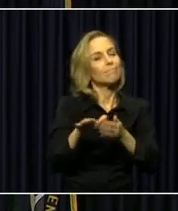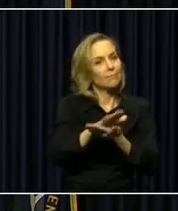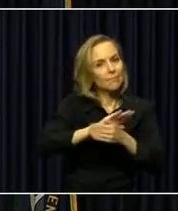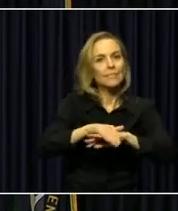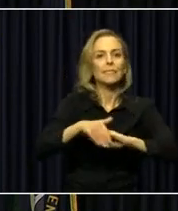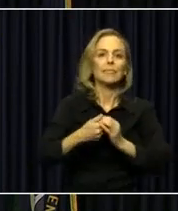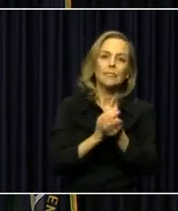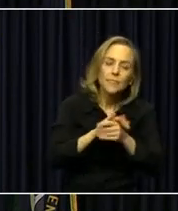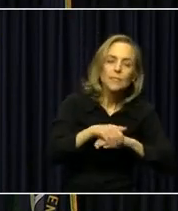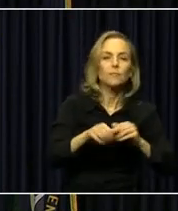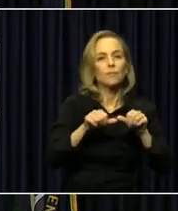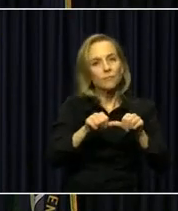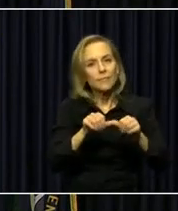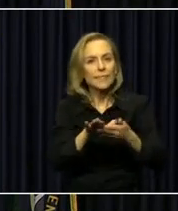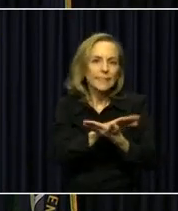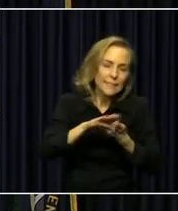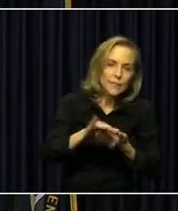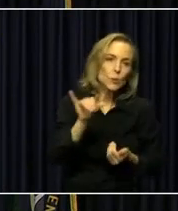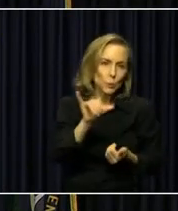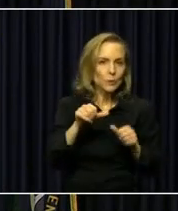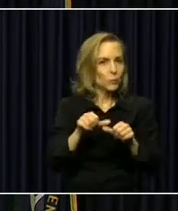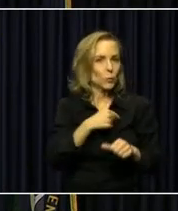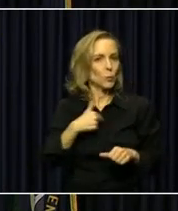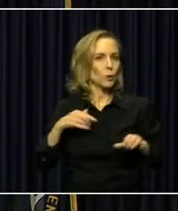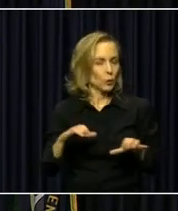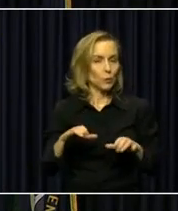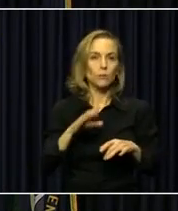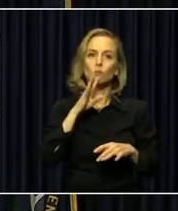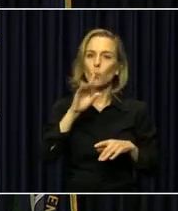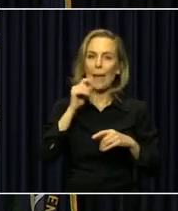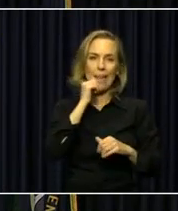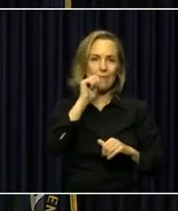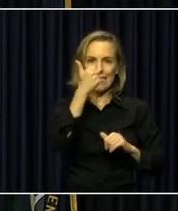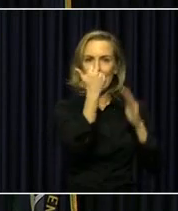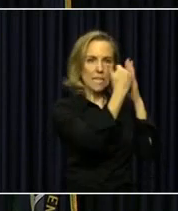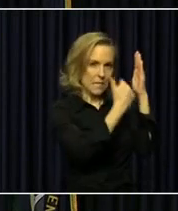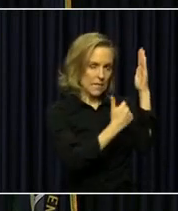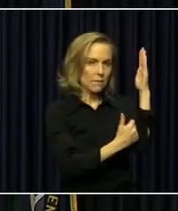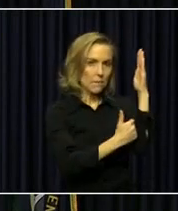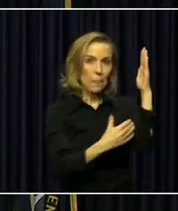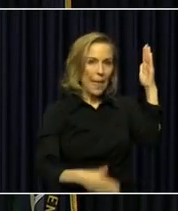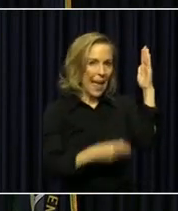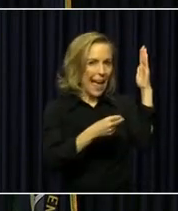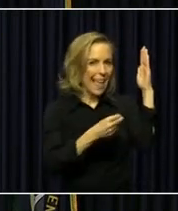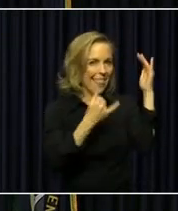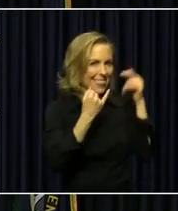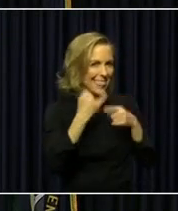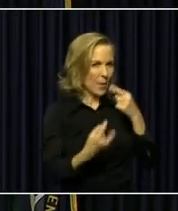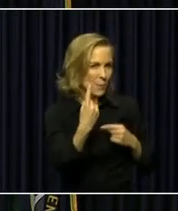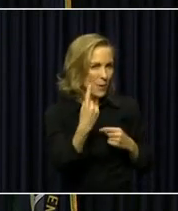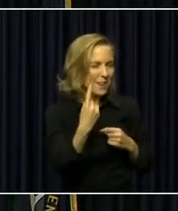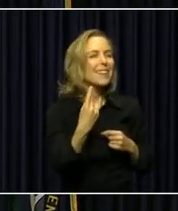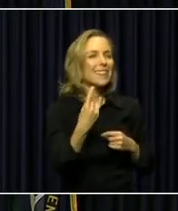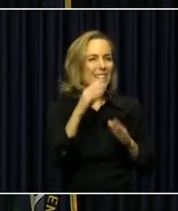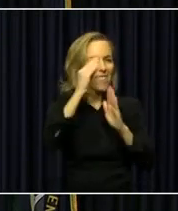REMEMBER, WHEN WE TALK ABOUT OUR HEALTH CARE WORKERS BEING HEROS,